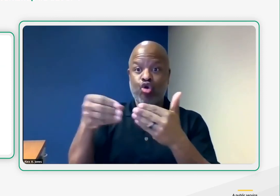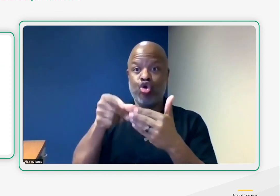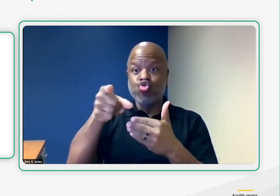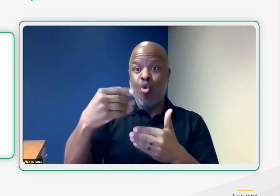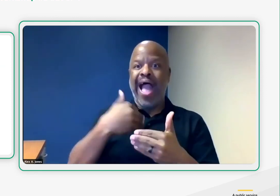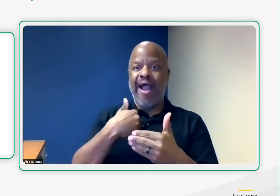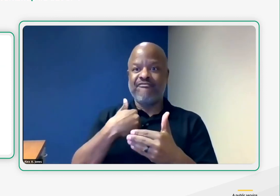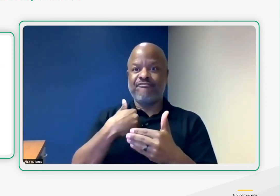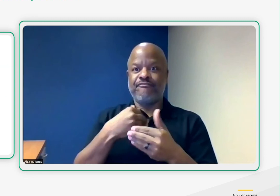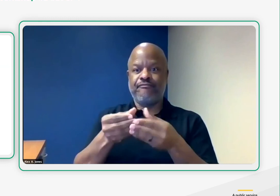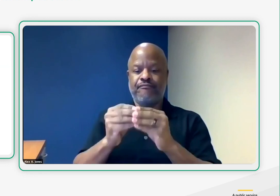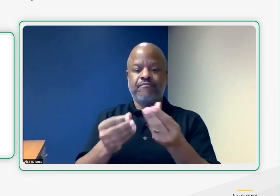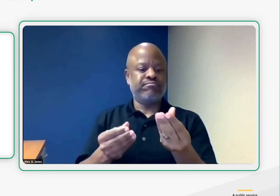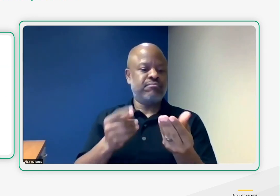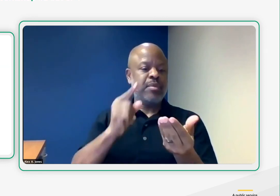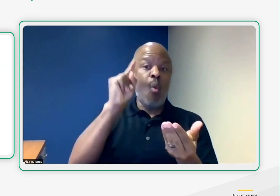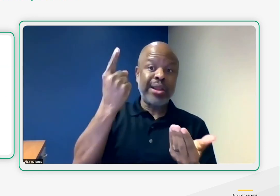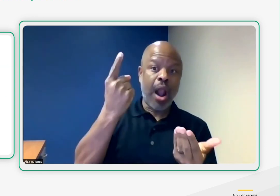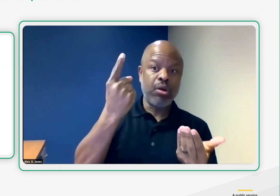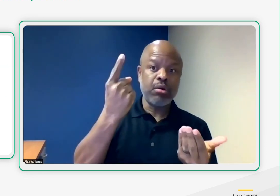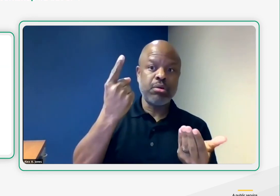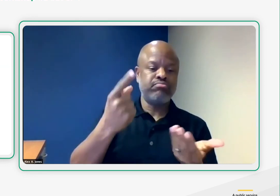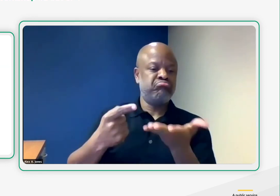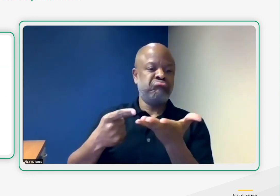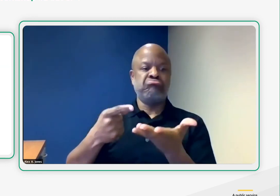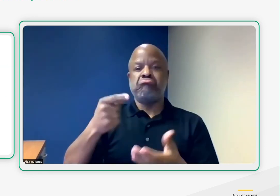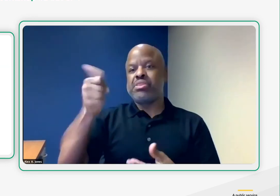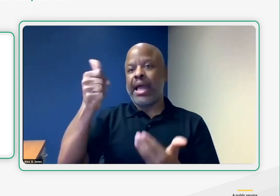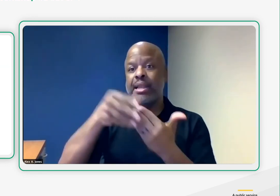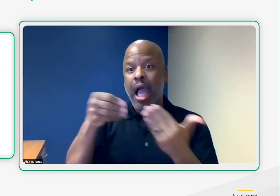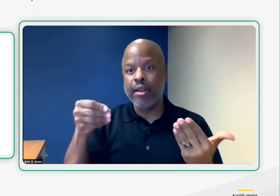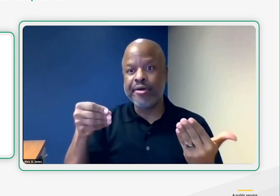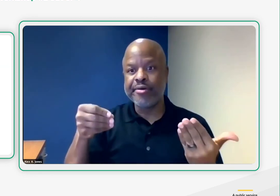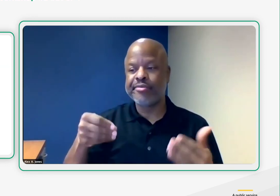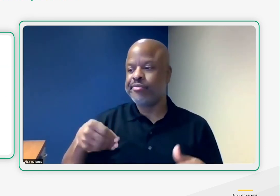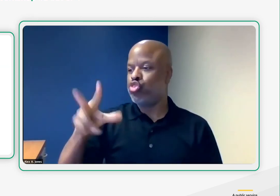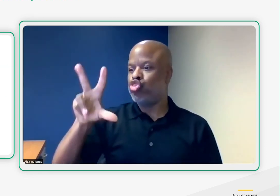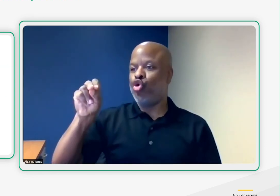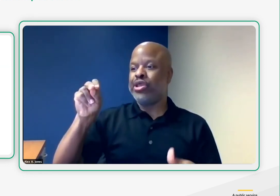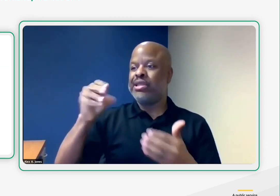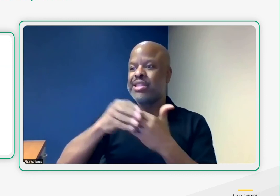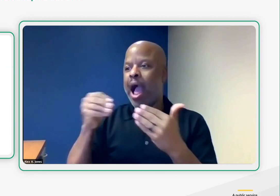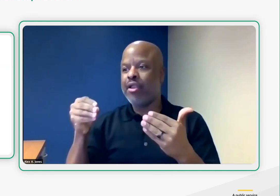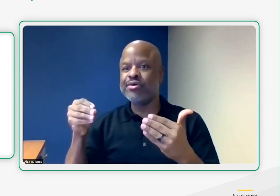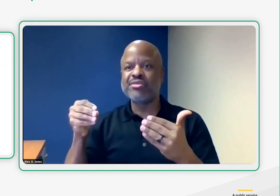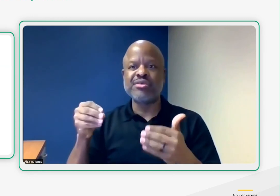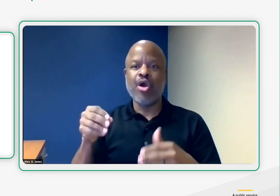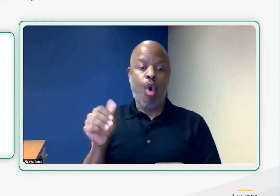maybe it's $1, or $10, or $30 –